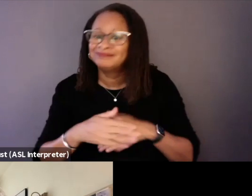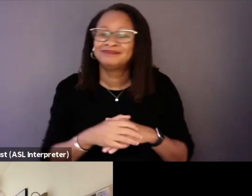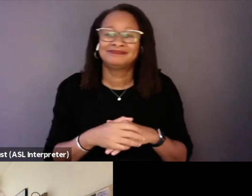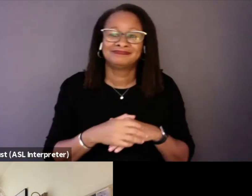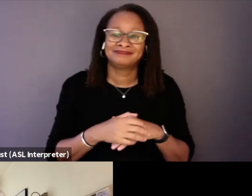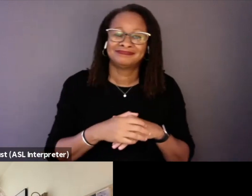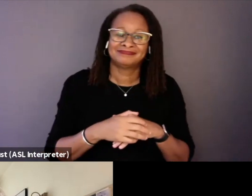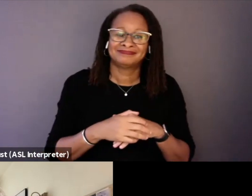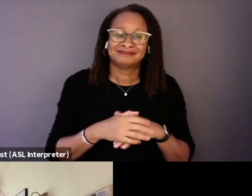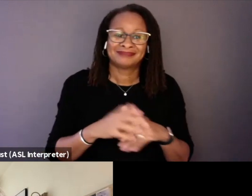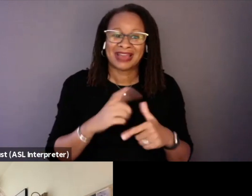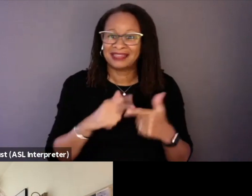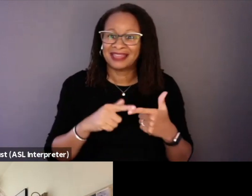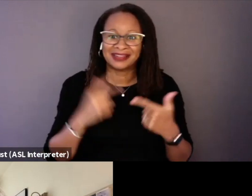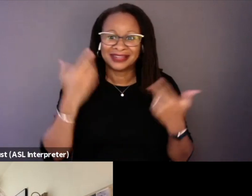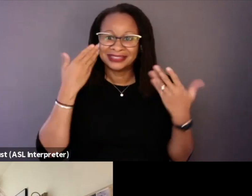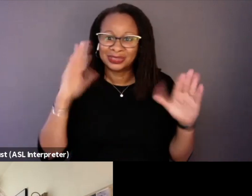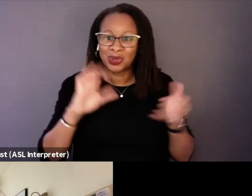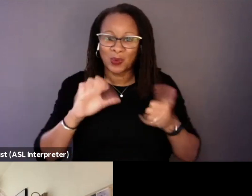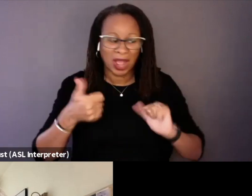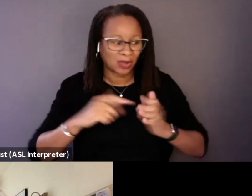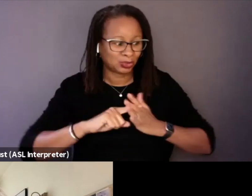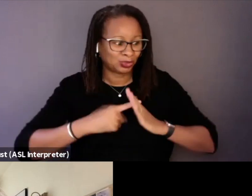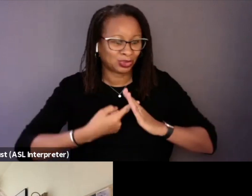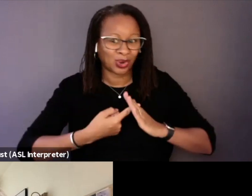I just didn't know how to even start.